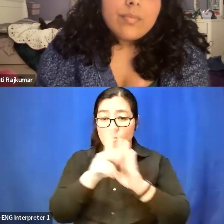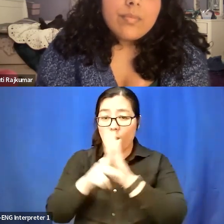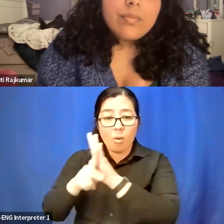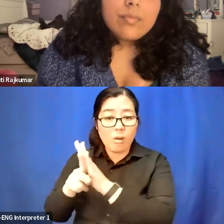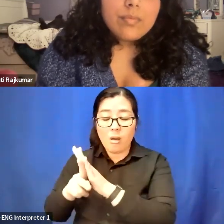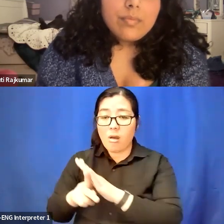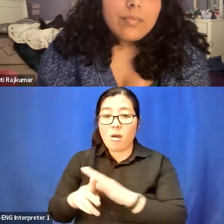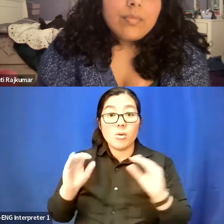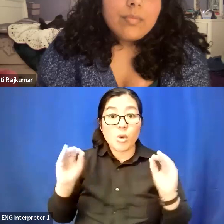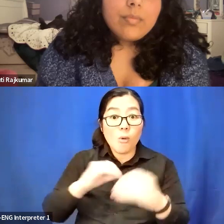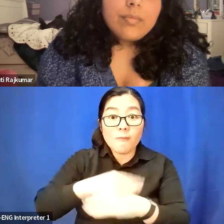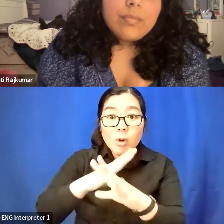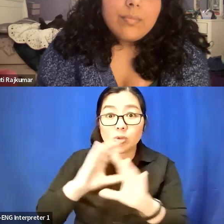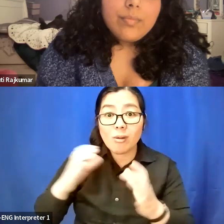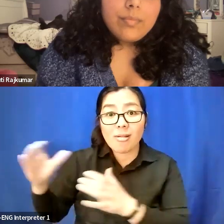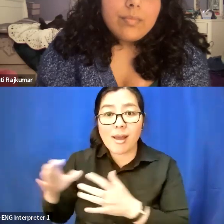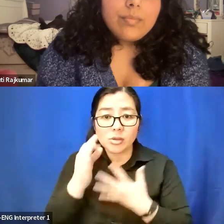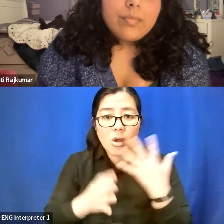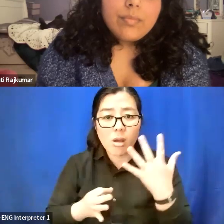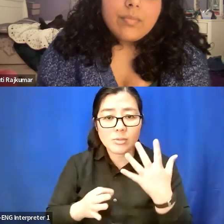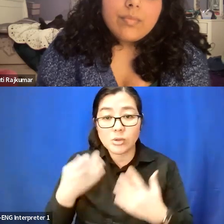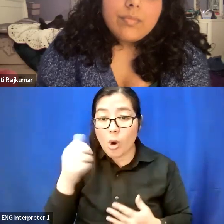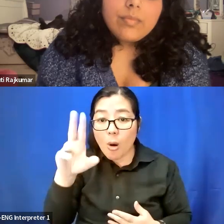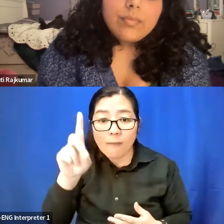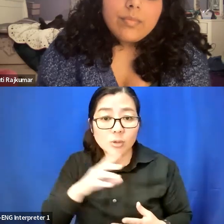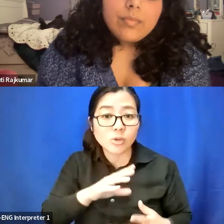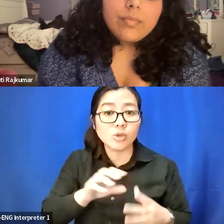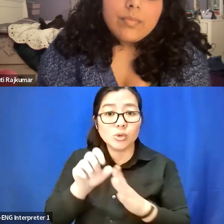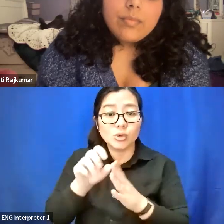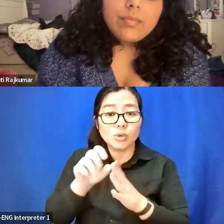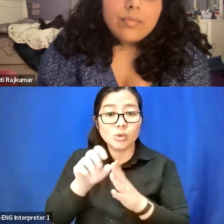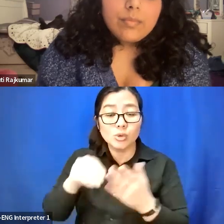so high-risk students essentially have to either work with the professors individually